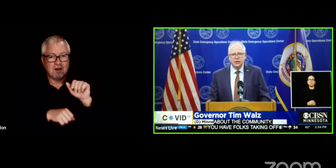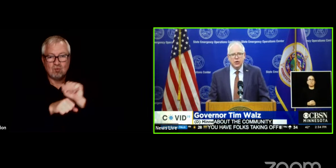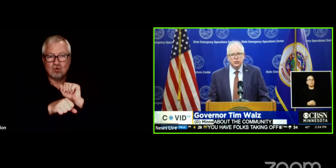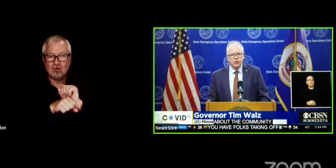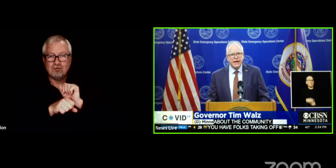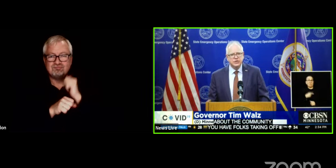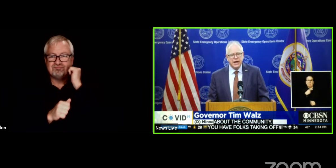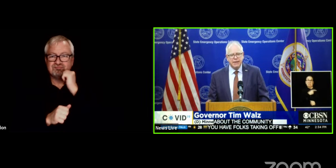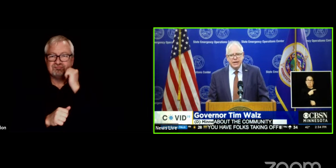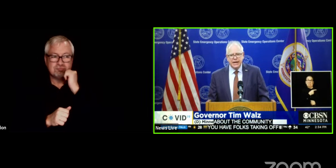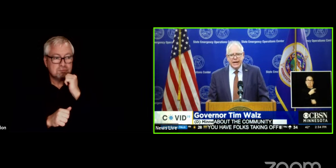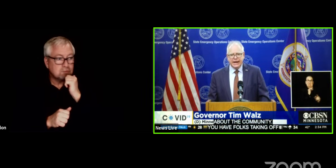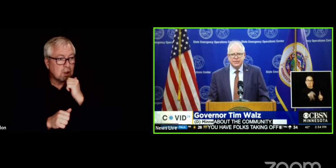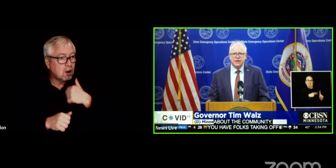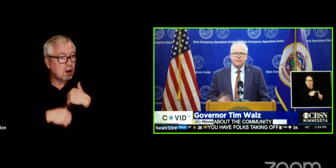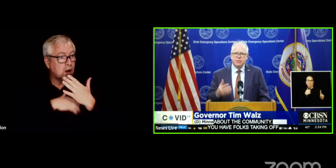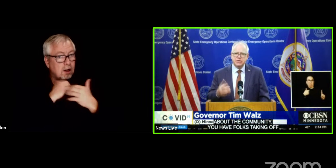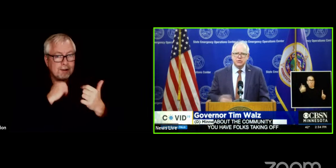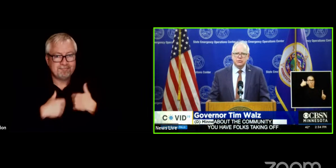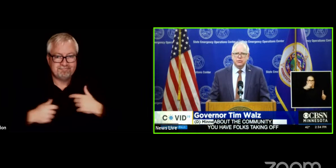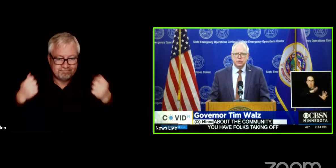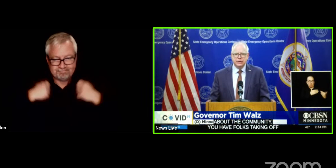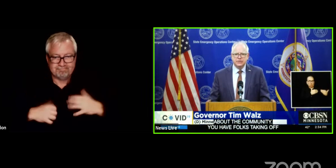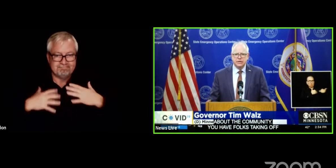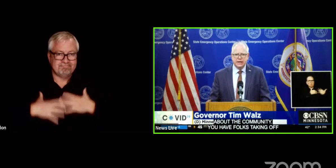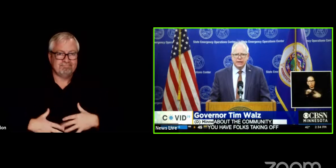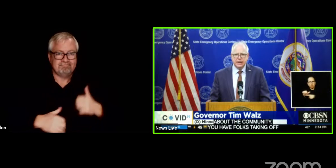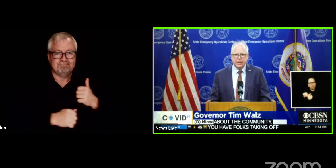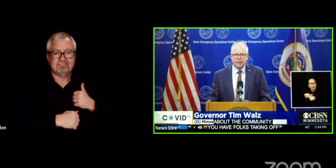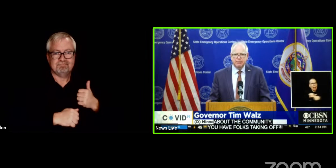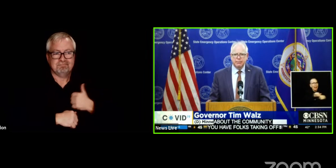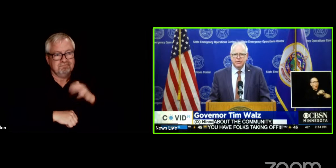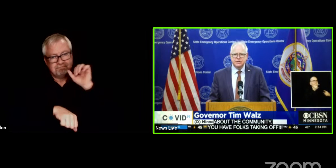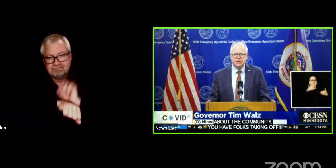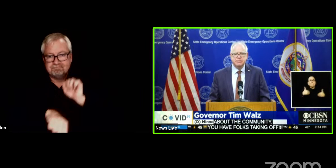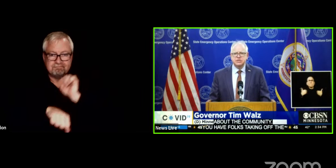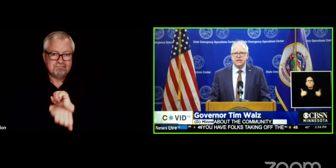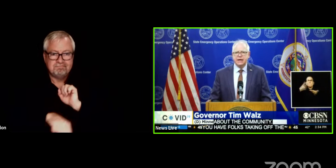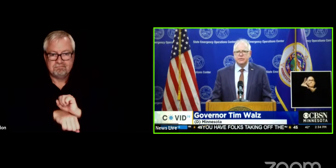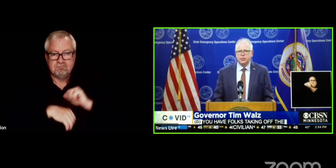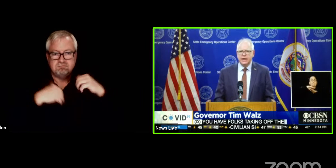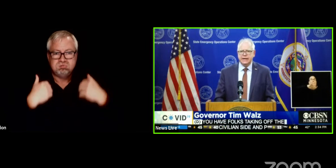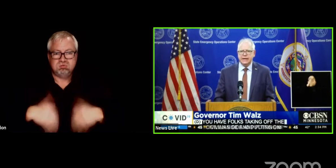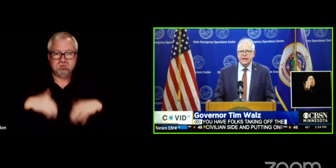GO DO THAT JOB AND I CAN FOR MINNESOTANS WHO ARE LISTENING, THESE TEAMS STANDS AT THE READY